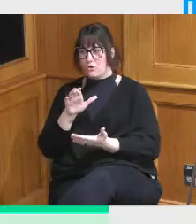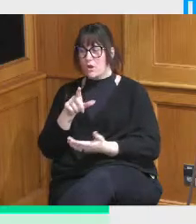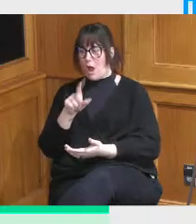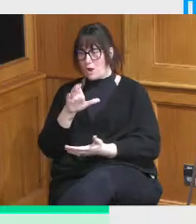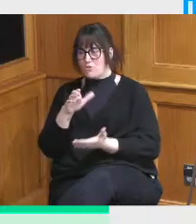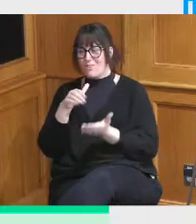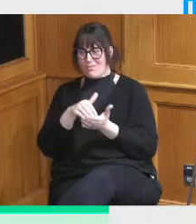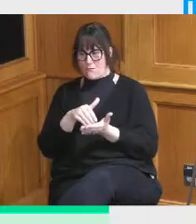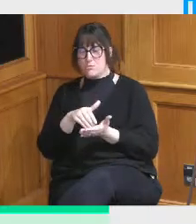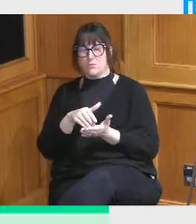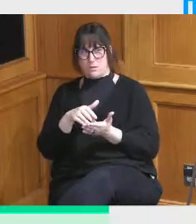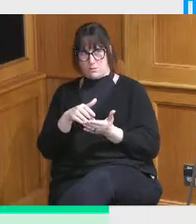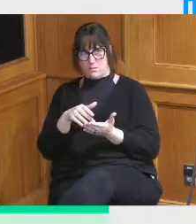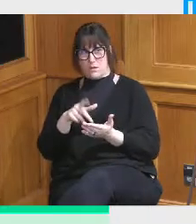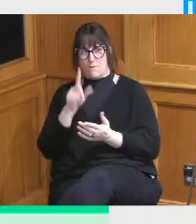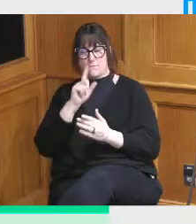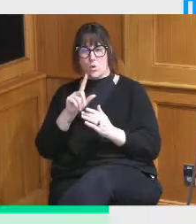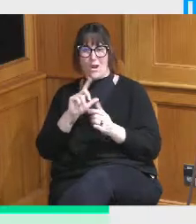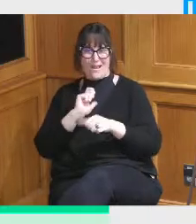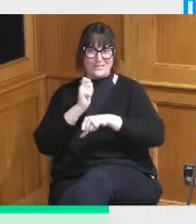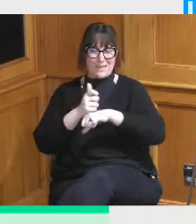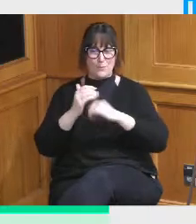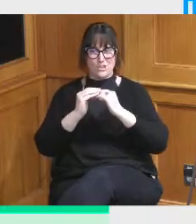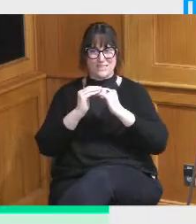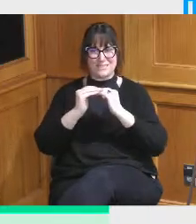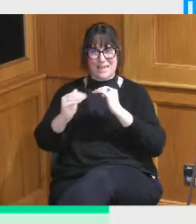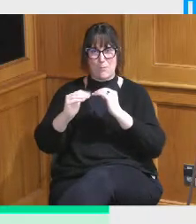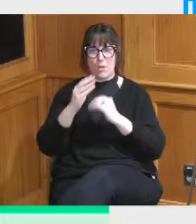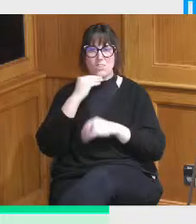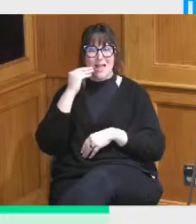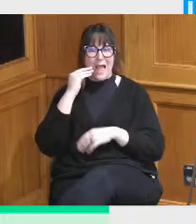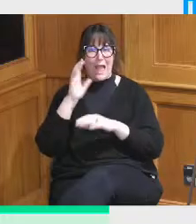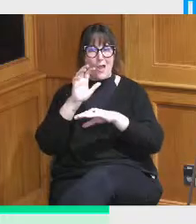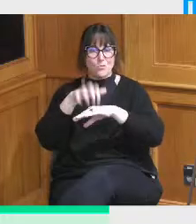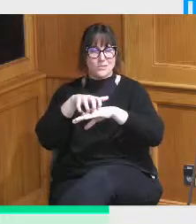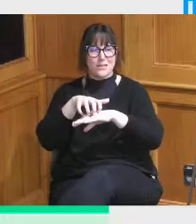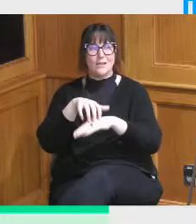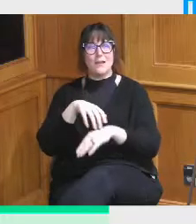reestablish stable housing as well as their after CARE program for temporary assistance